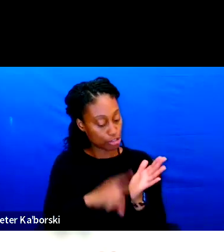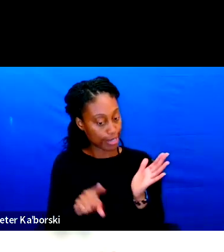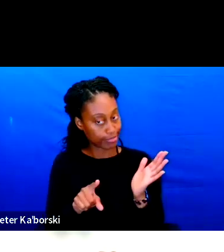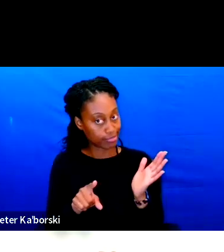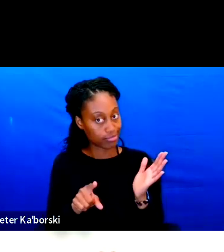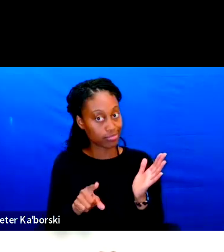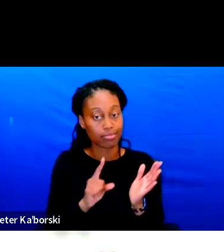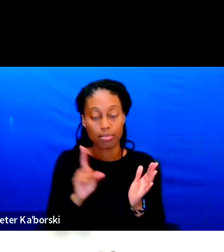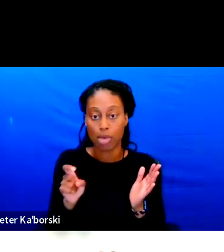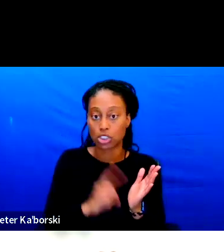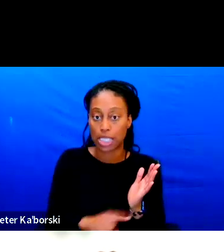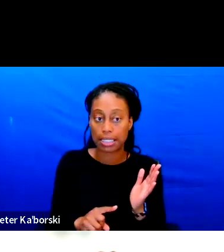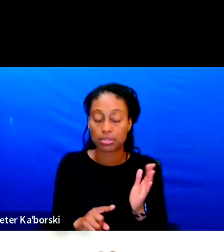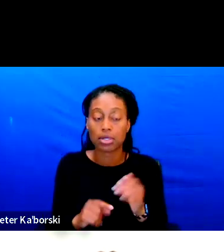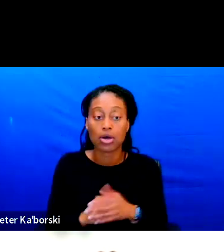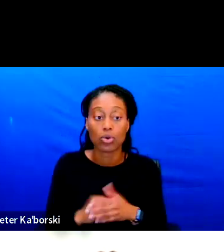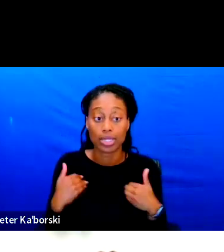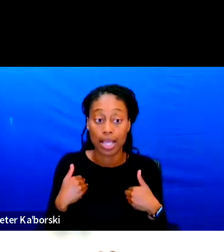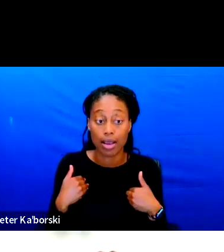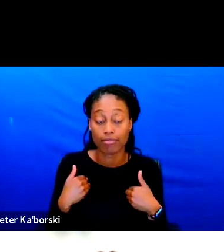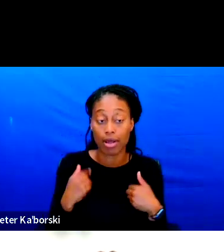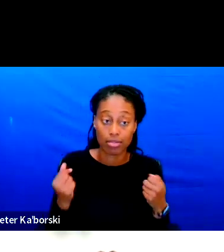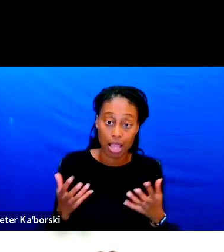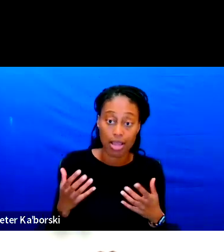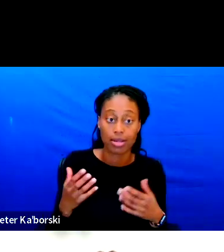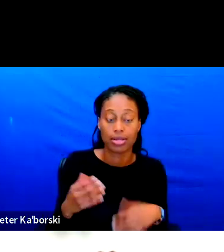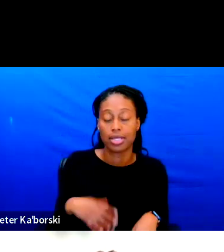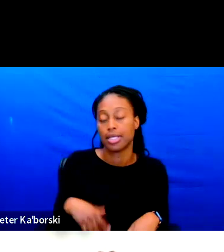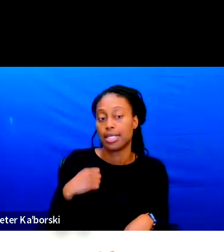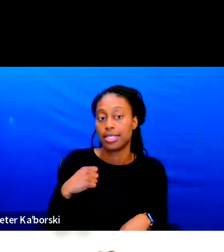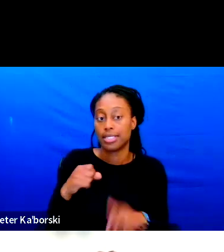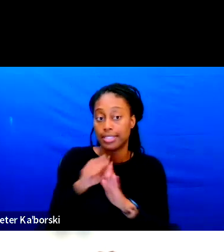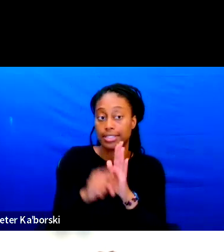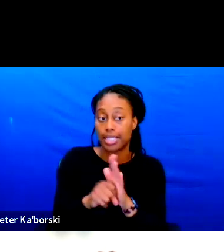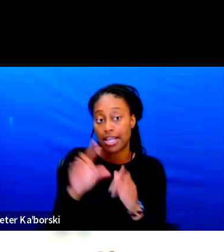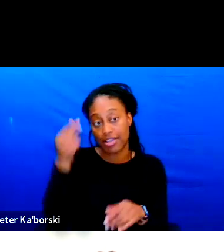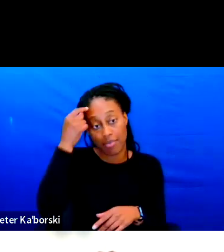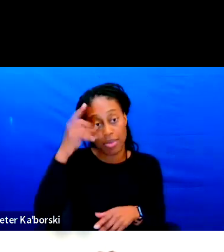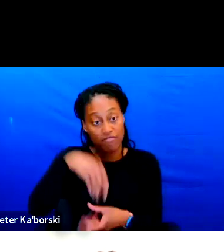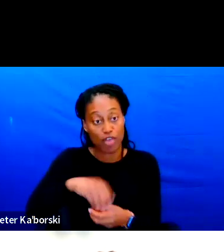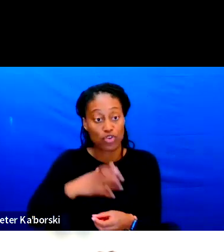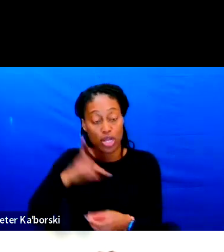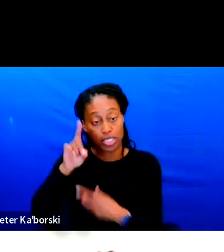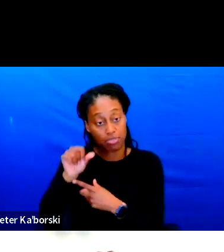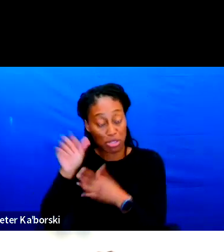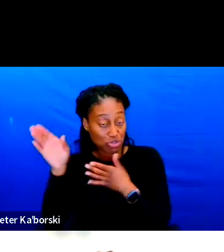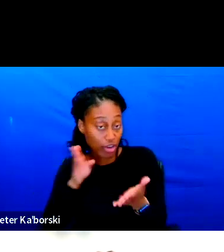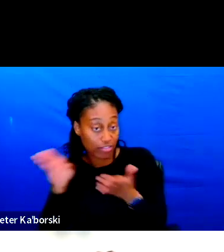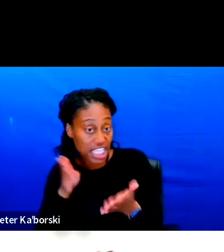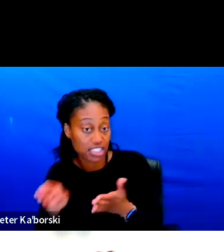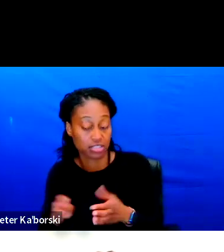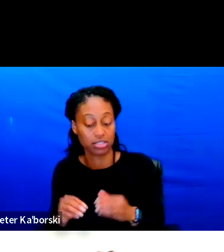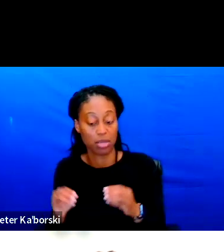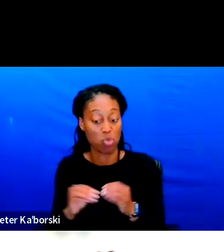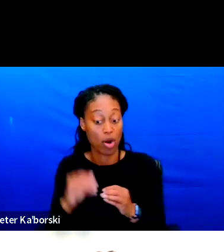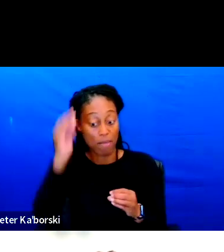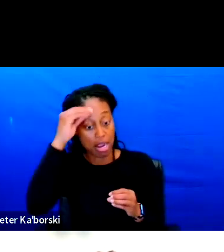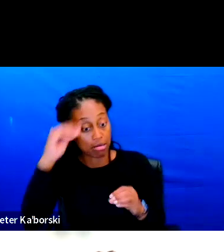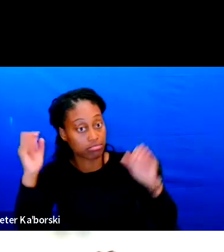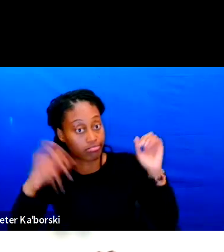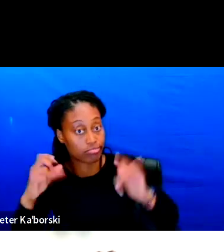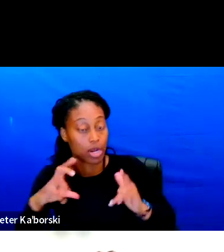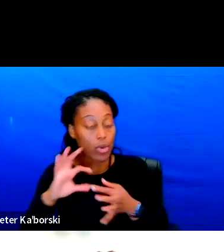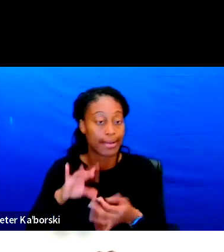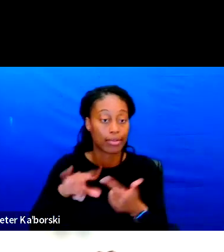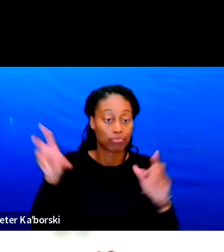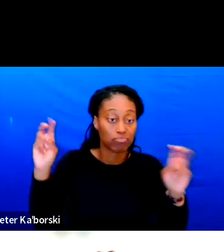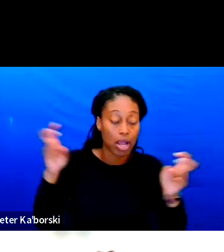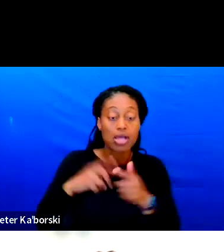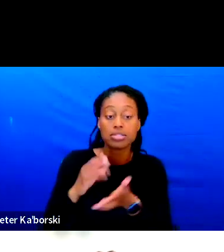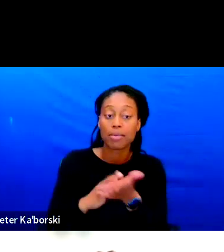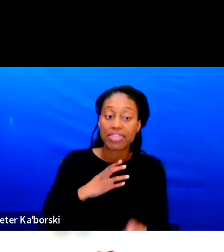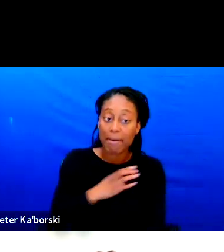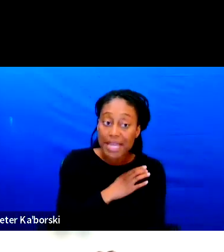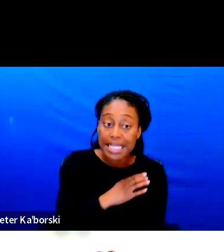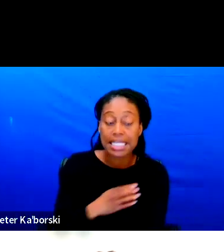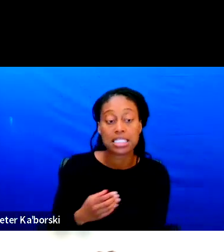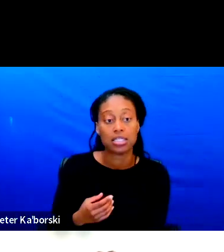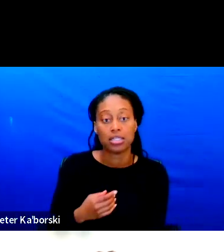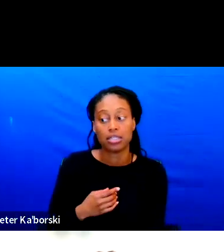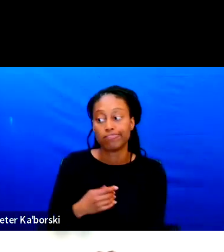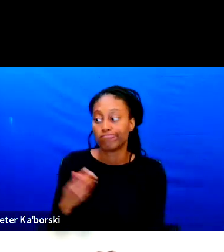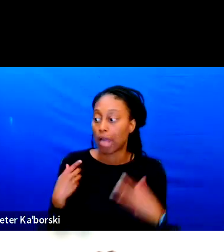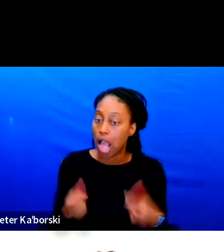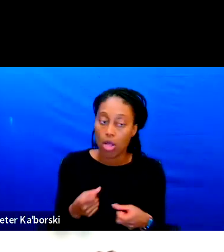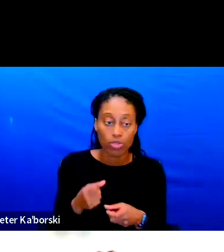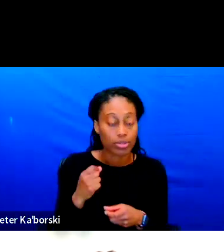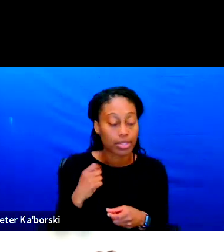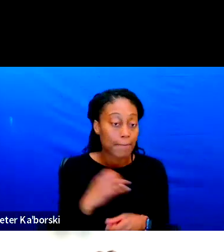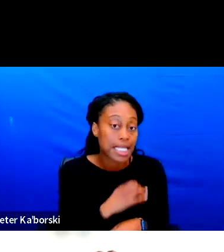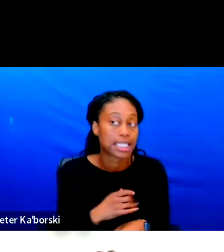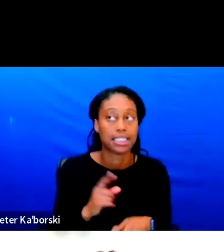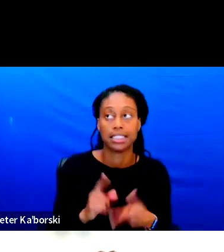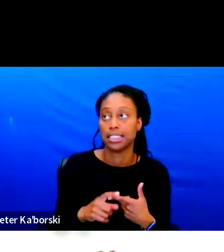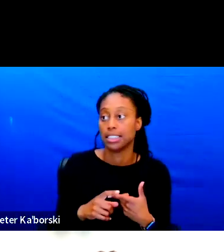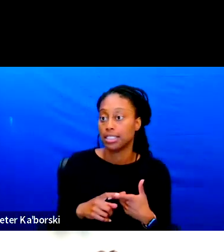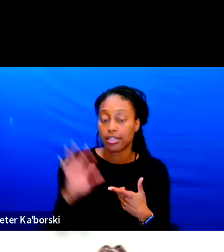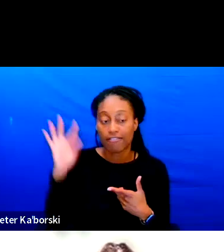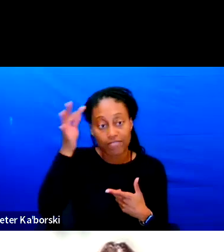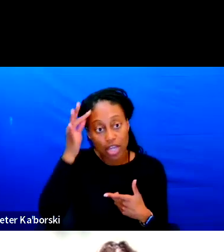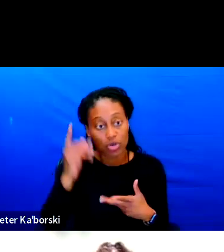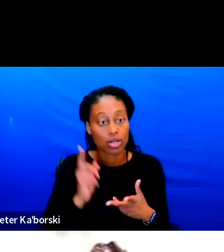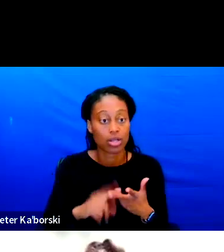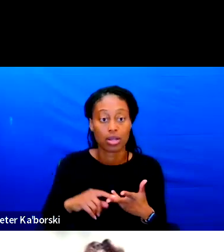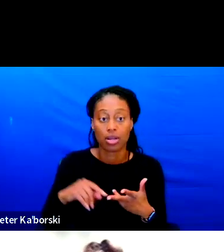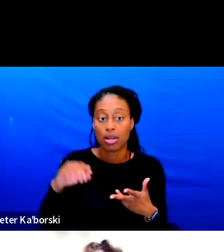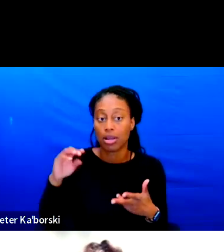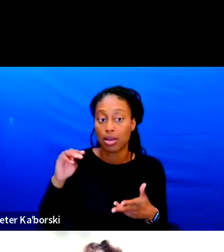Tom Olin: Right now we have, you know, a lot of State governments that are very much getting into what's happened with our disability services. some of the committees, and the help committee and the Federal with Warren and Marky just just got done doing